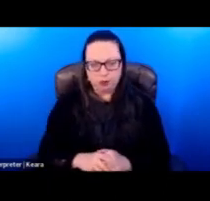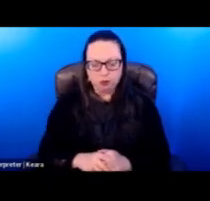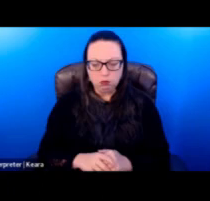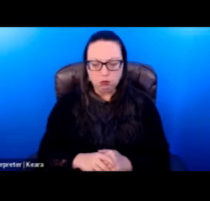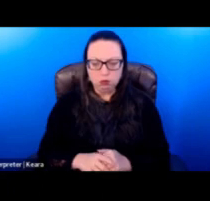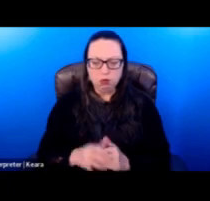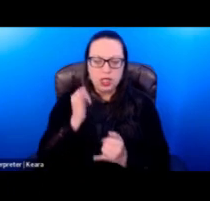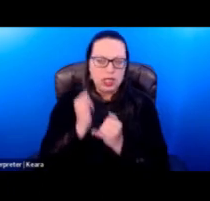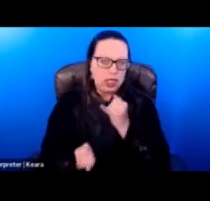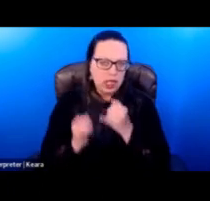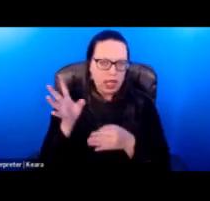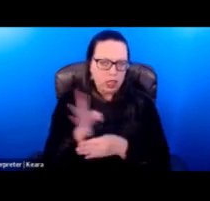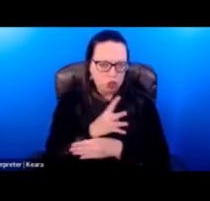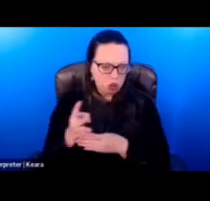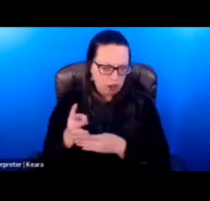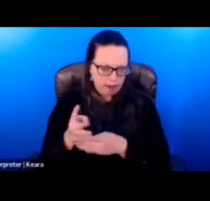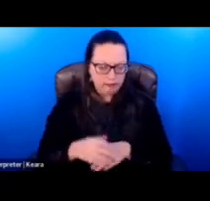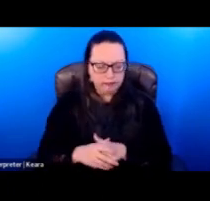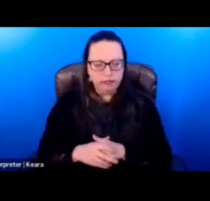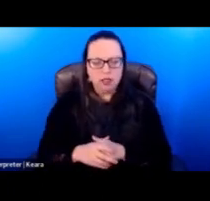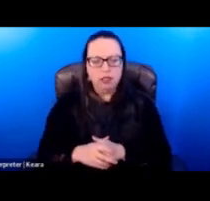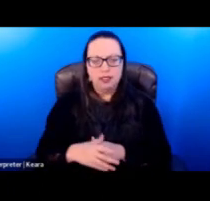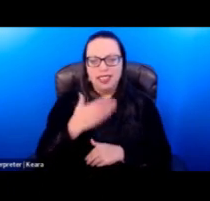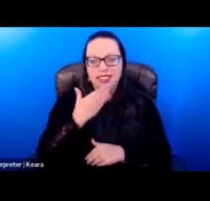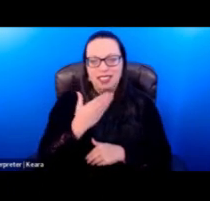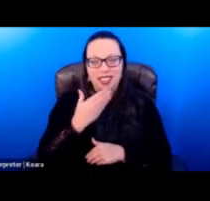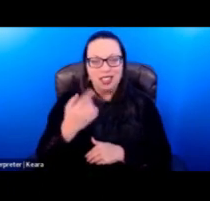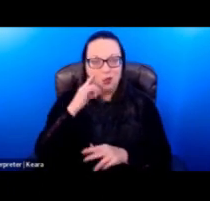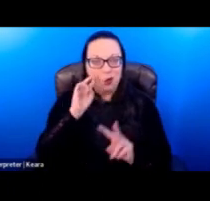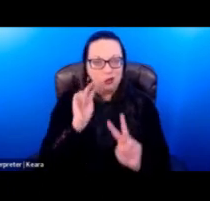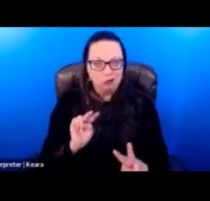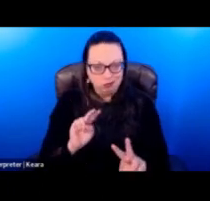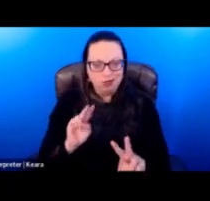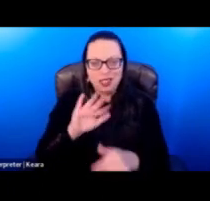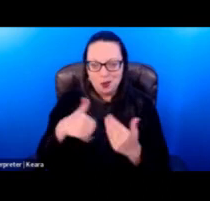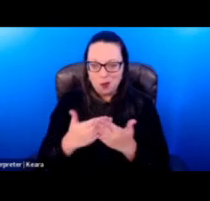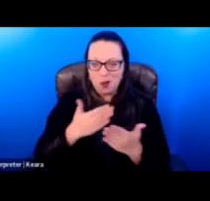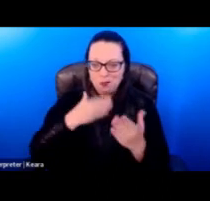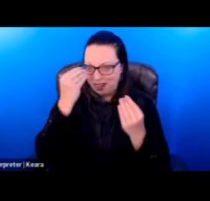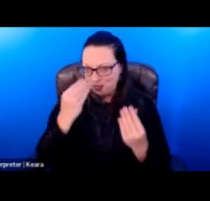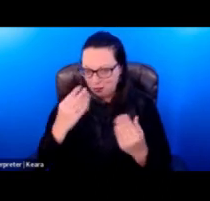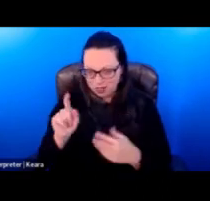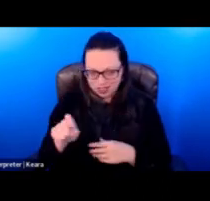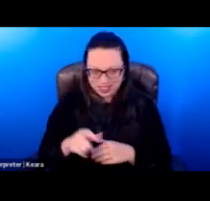graphs, thank you for obliging my need my data needs here. This is a little different kind of